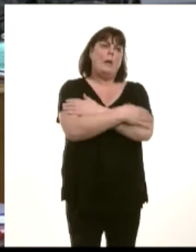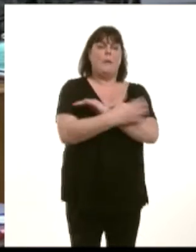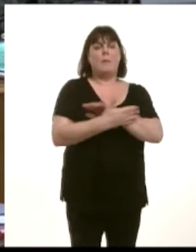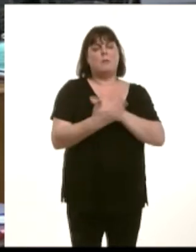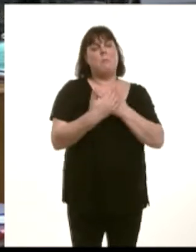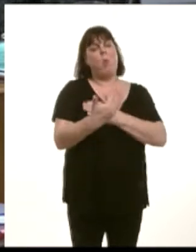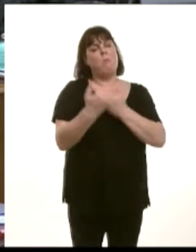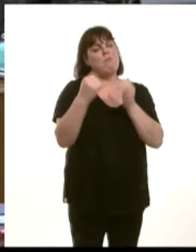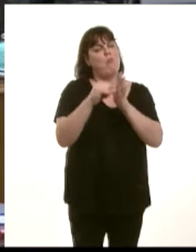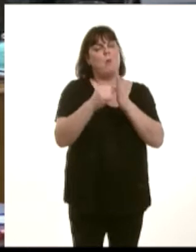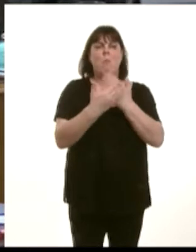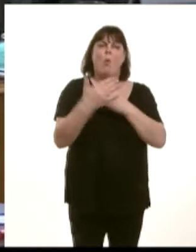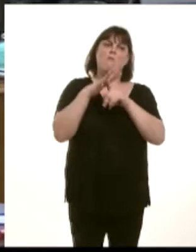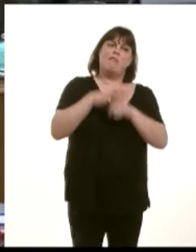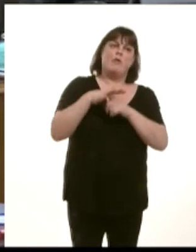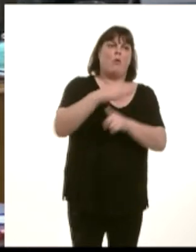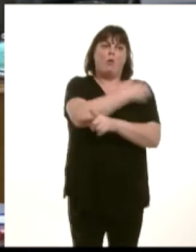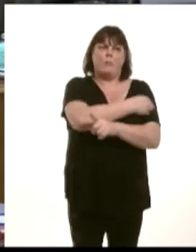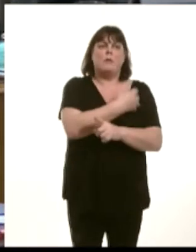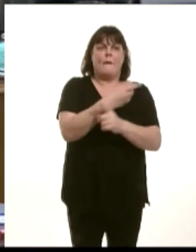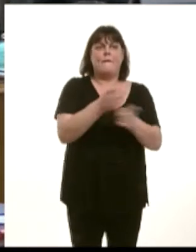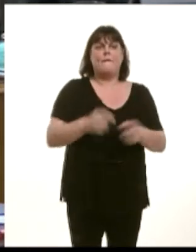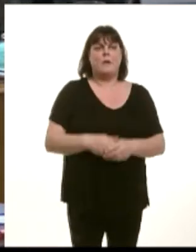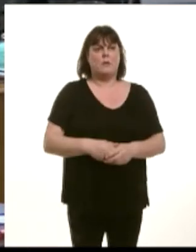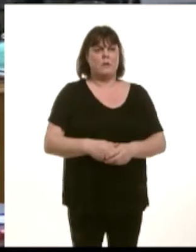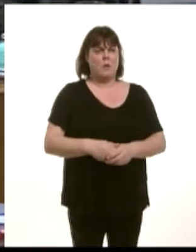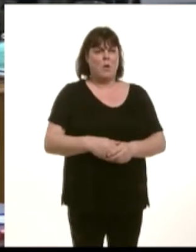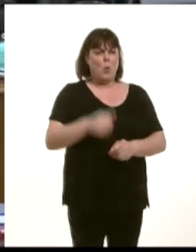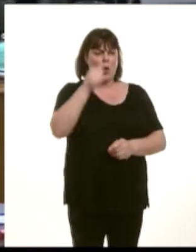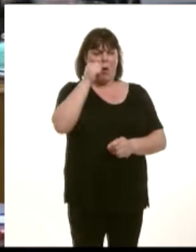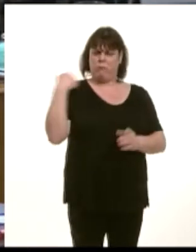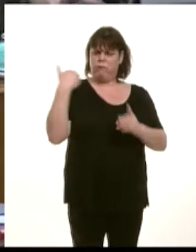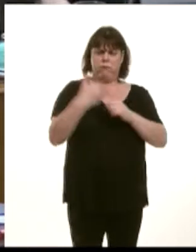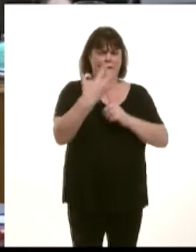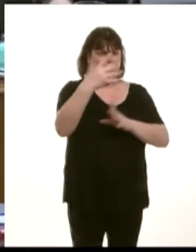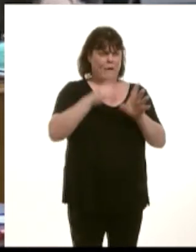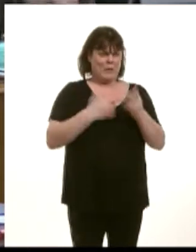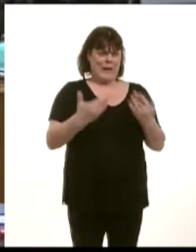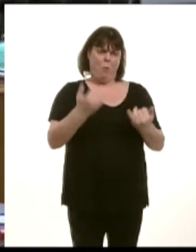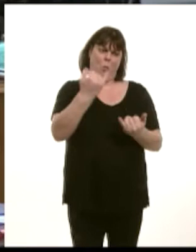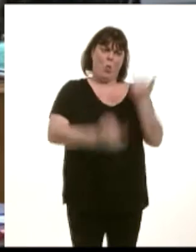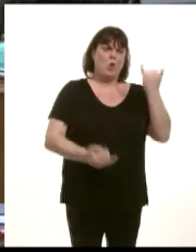The pressures that we see at the moment have not been seen for five years, and these pressures are often difficult to predict.